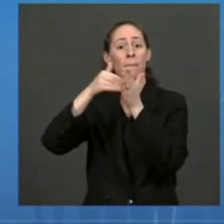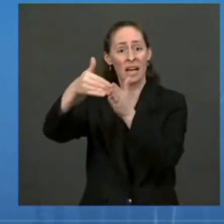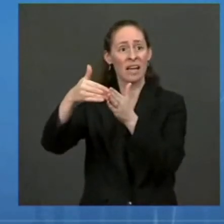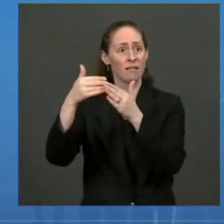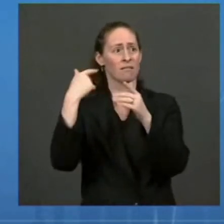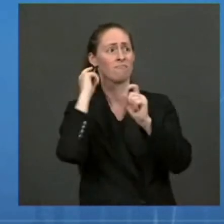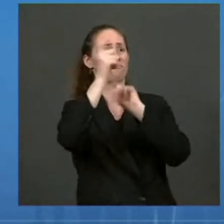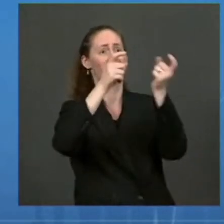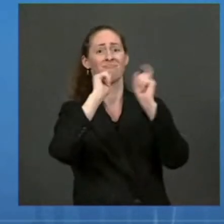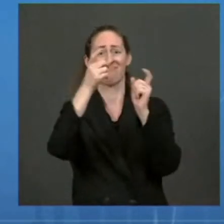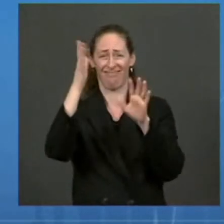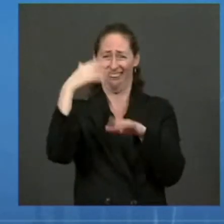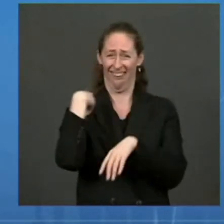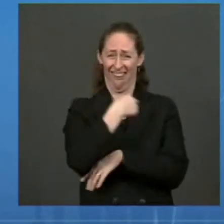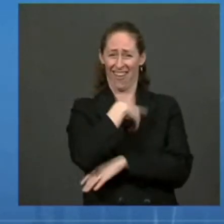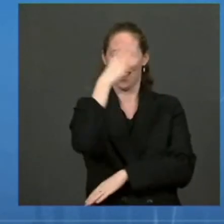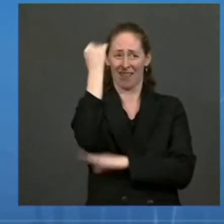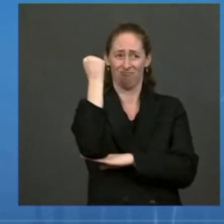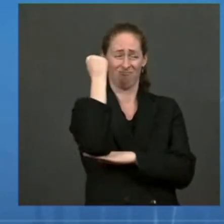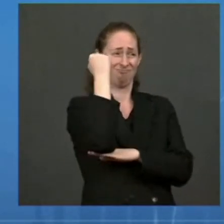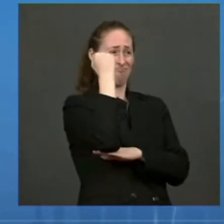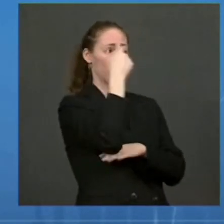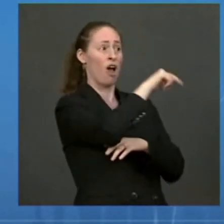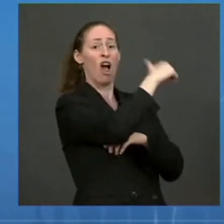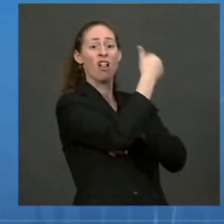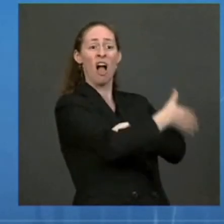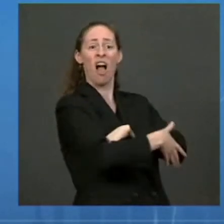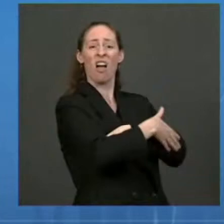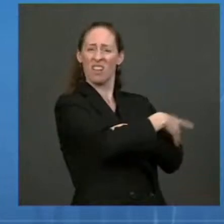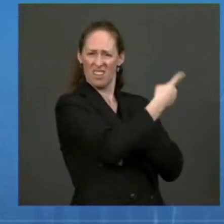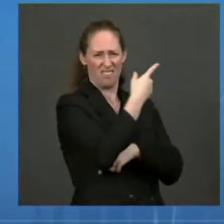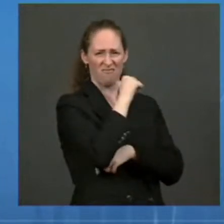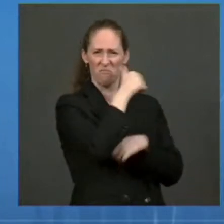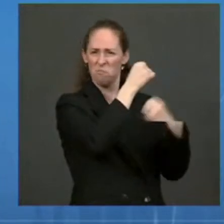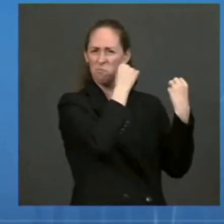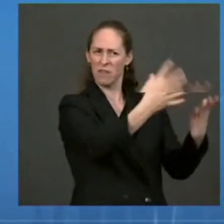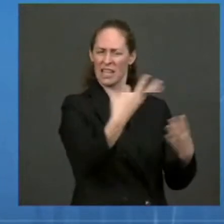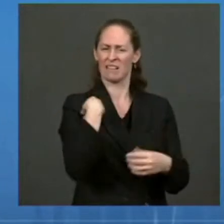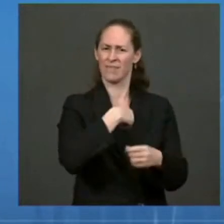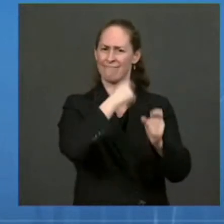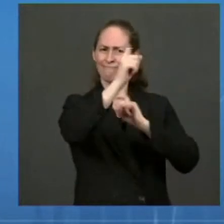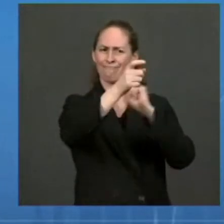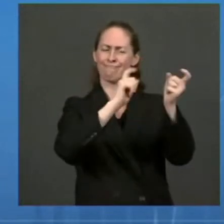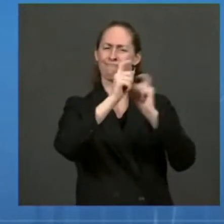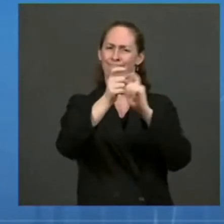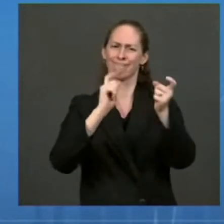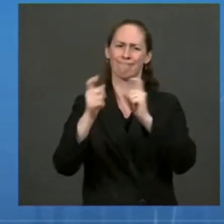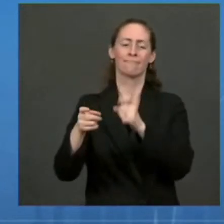WHAT WE HAVE DONE WITH THOSE 140 MILLION DOSES IS DONATE MORE THAN ALL OTHER COUNTRIES